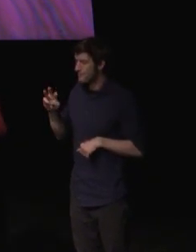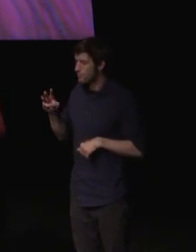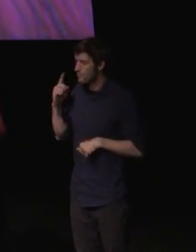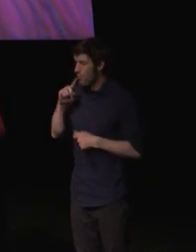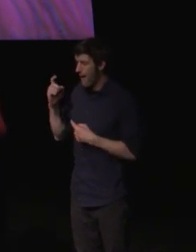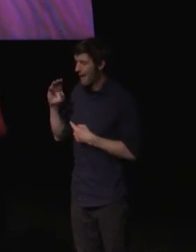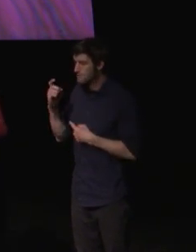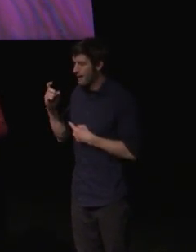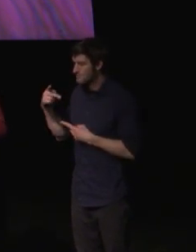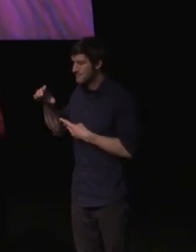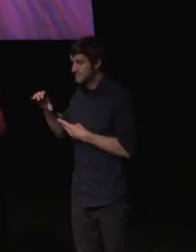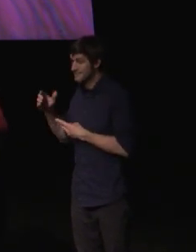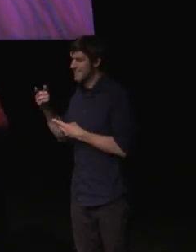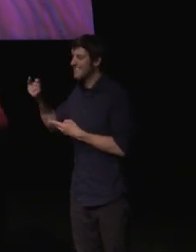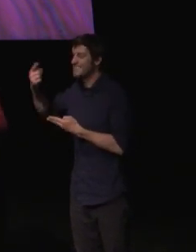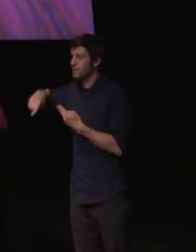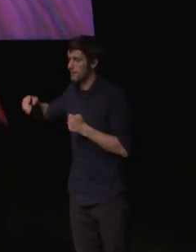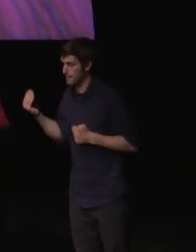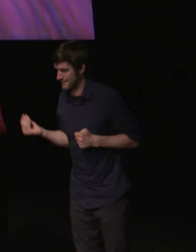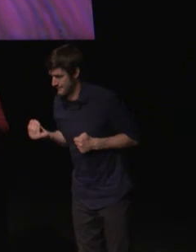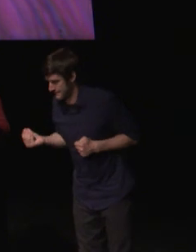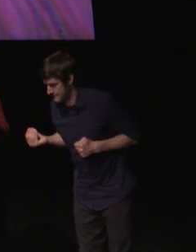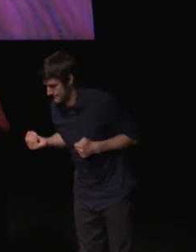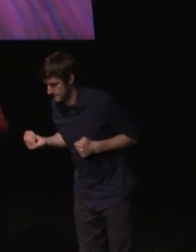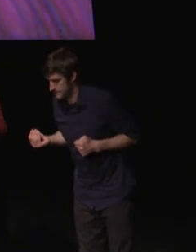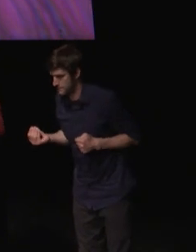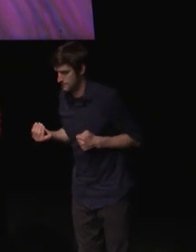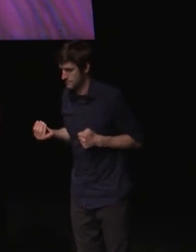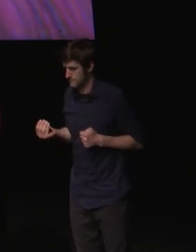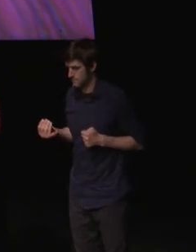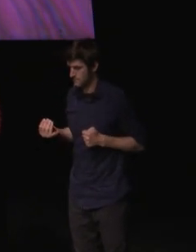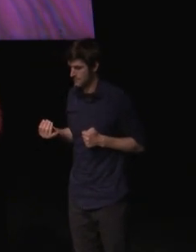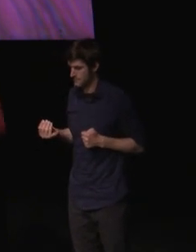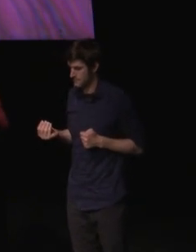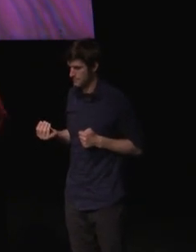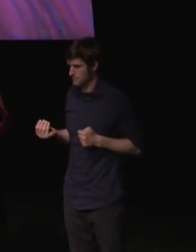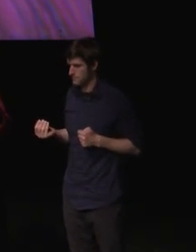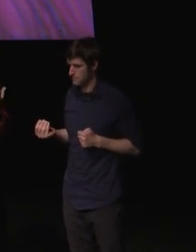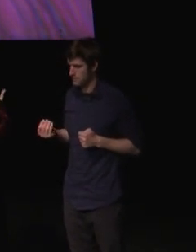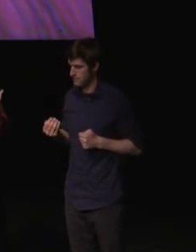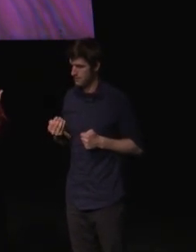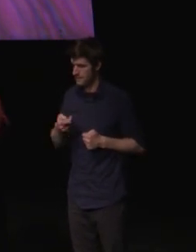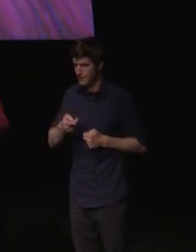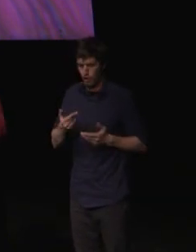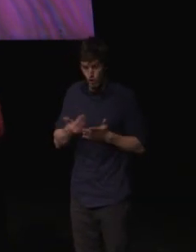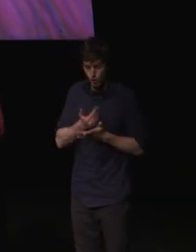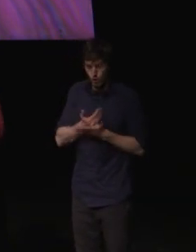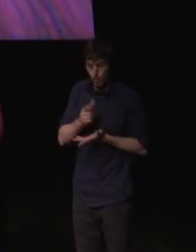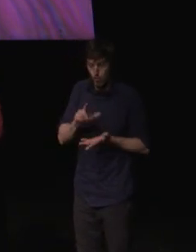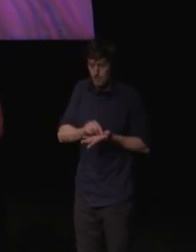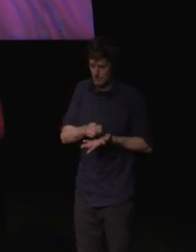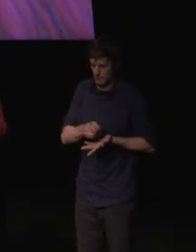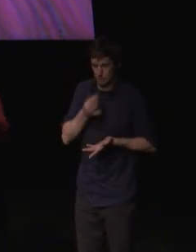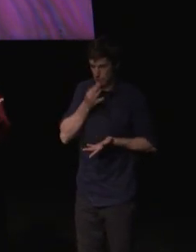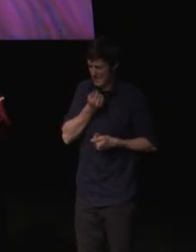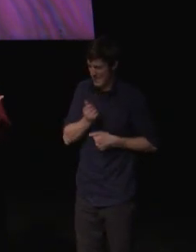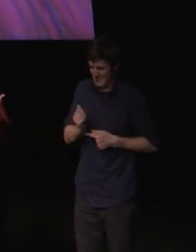We're getting the new get packages published any second now. Or you can just download it on the internet. If you're interested in the other platforms